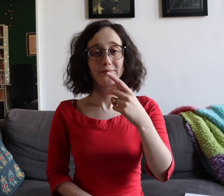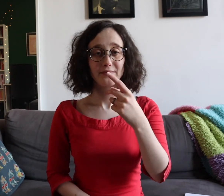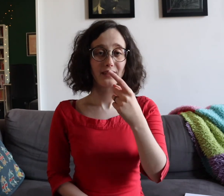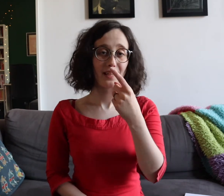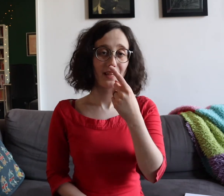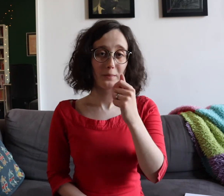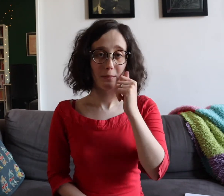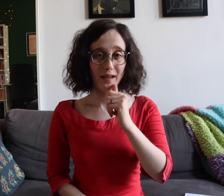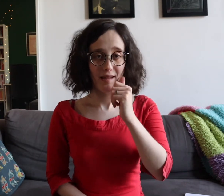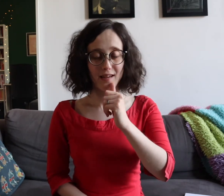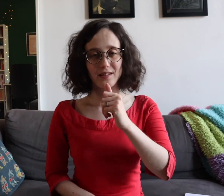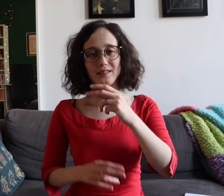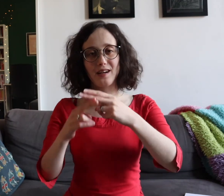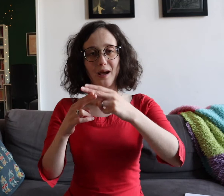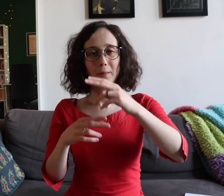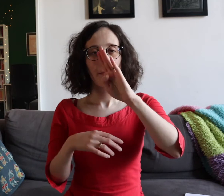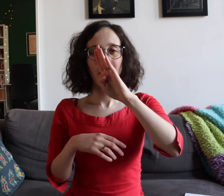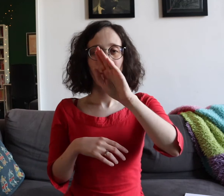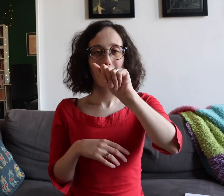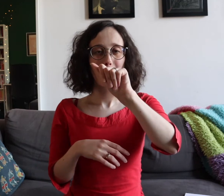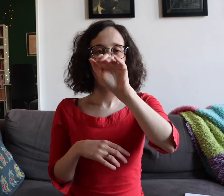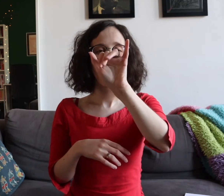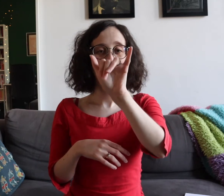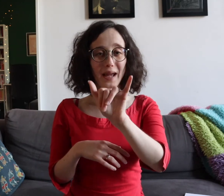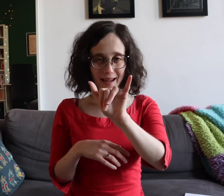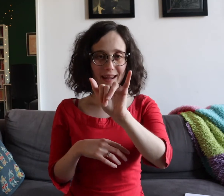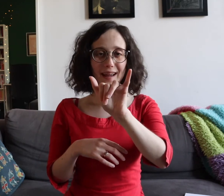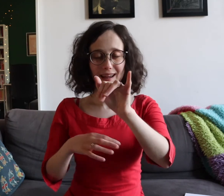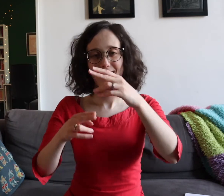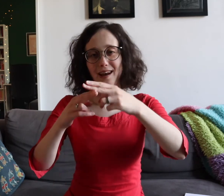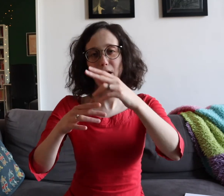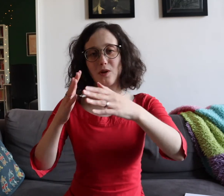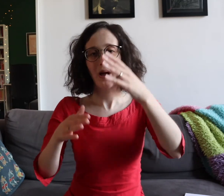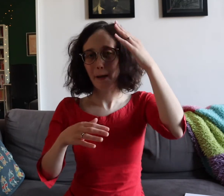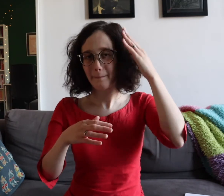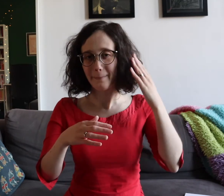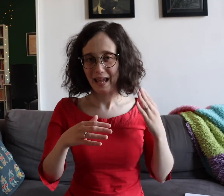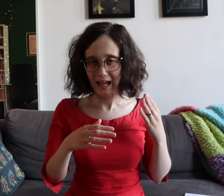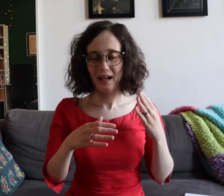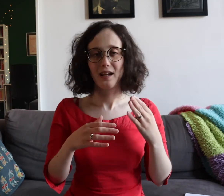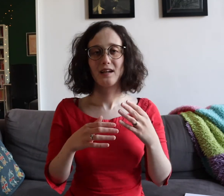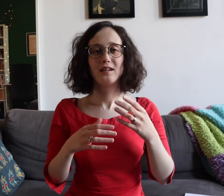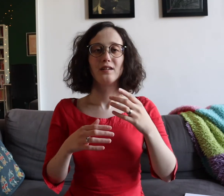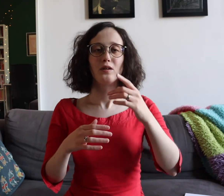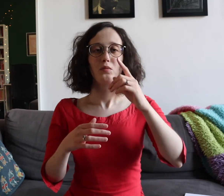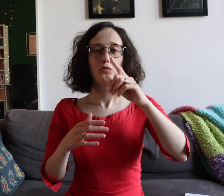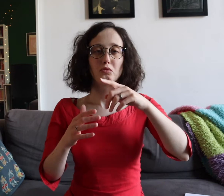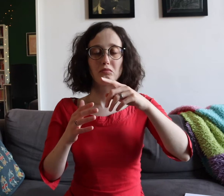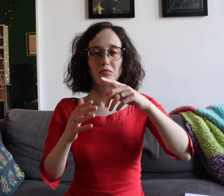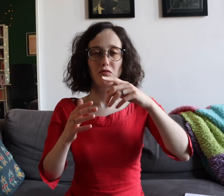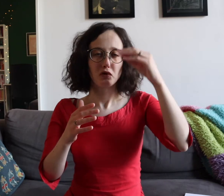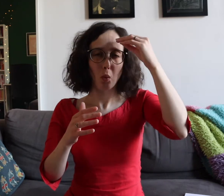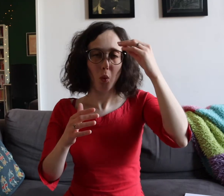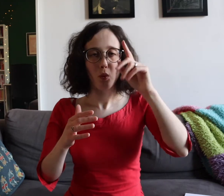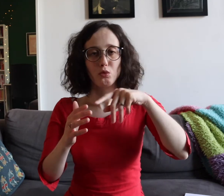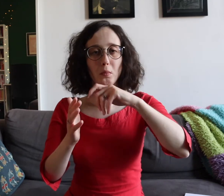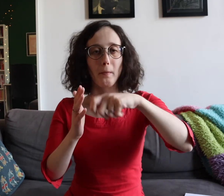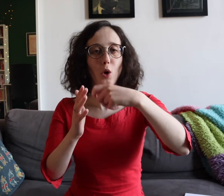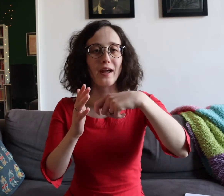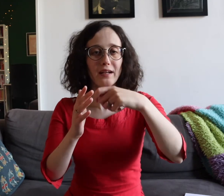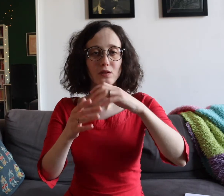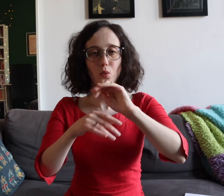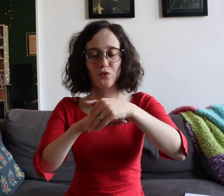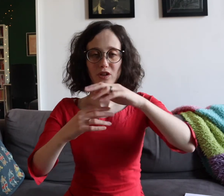One of the girls, her name is Bay, had to do a project for school about